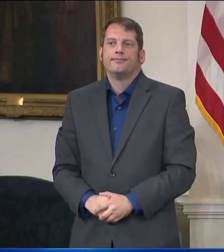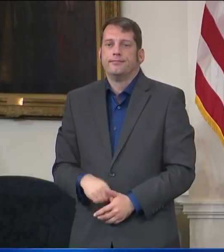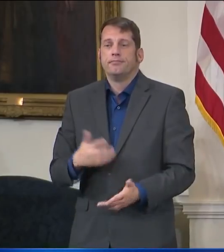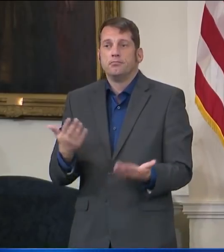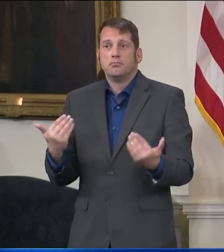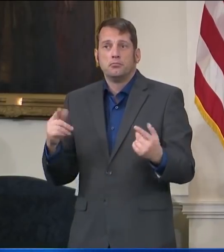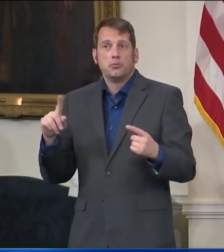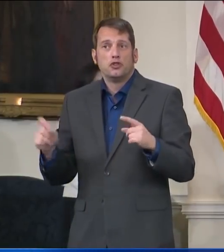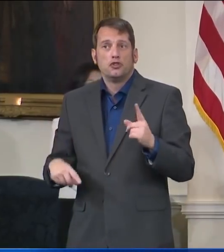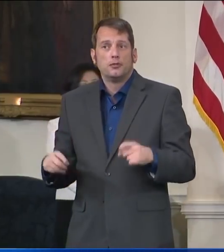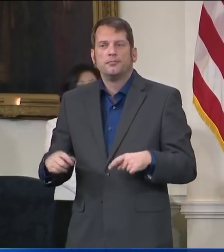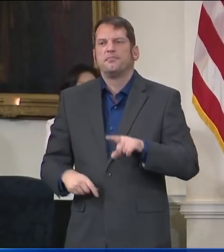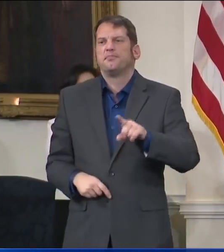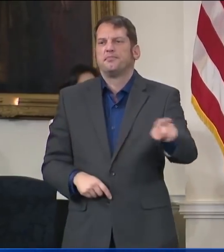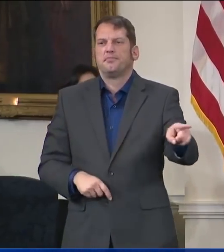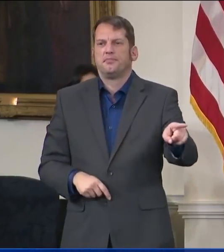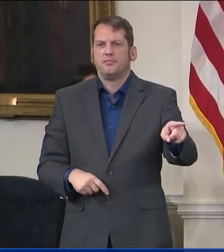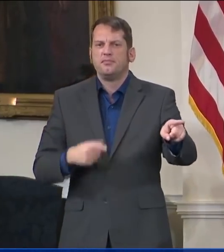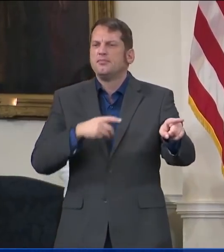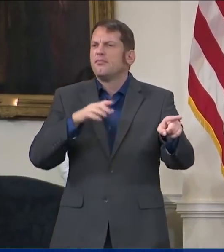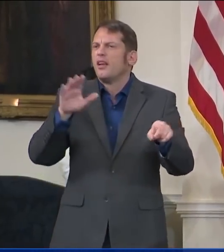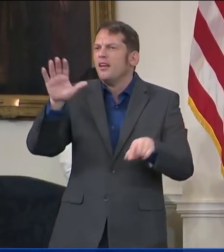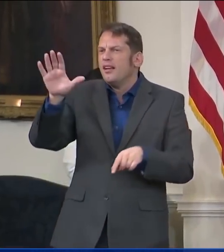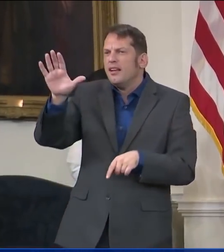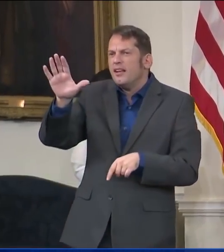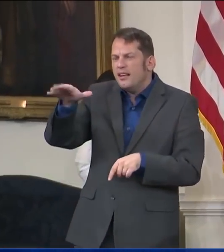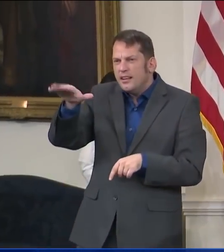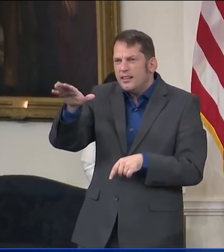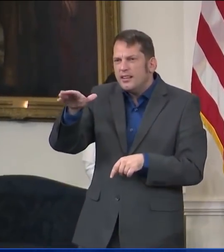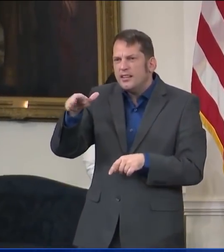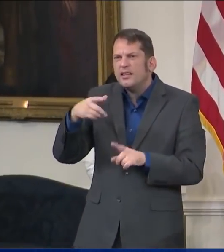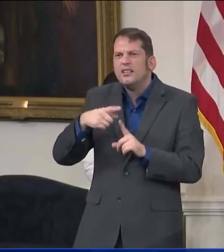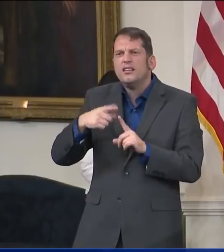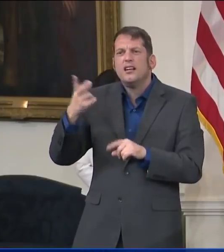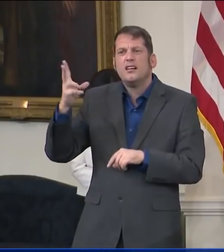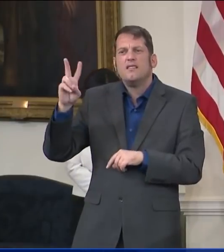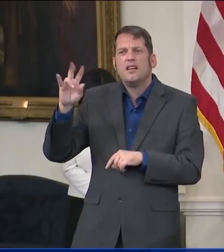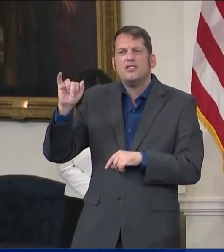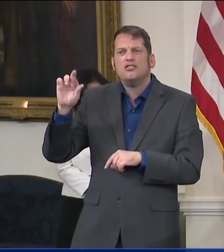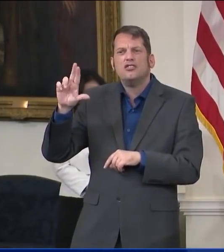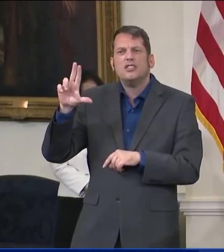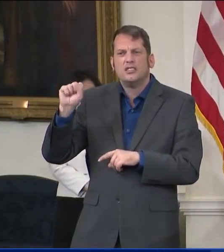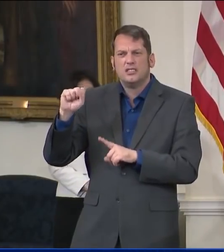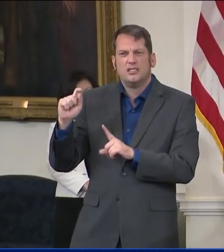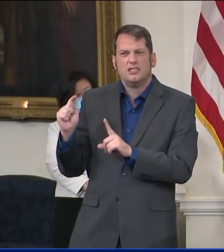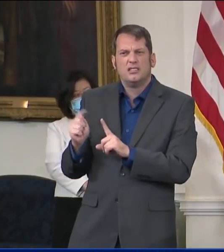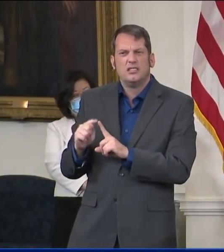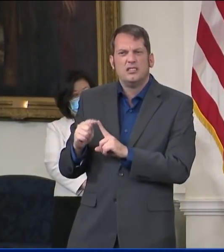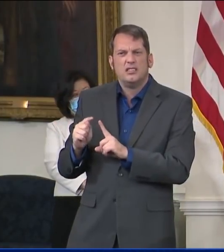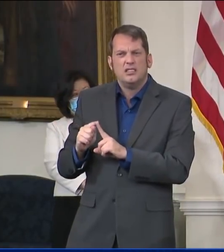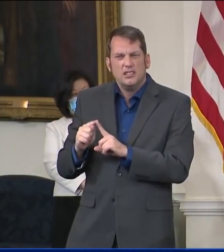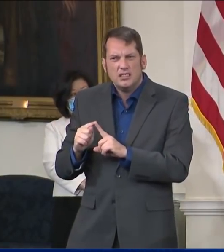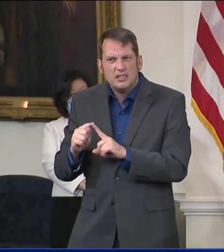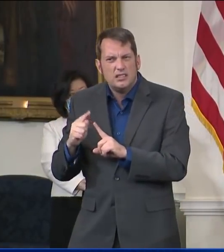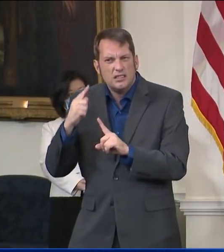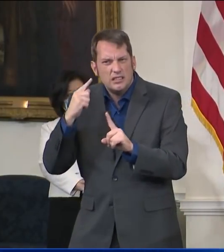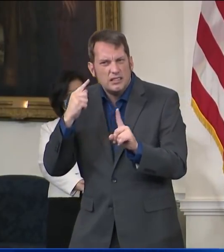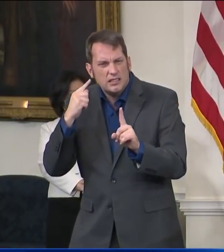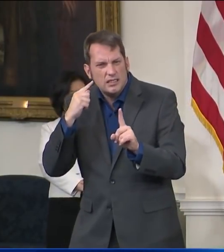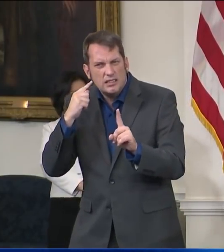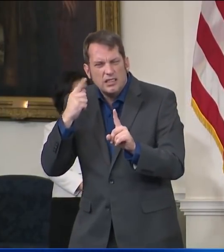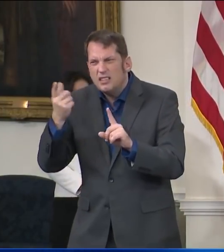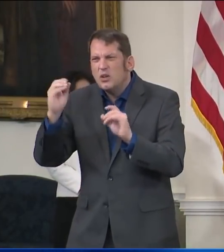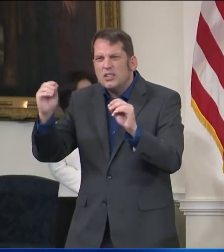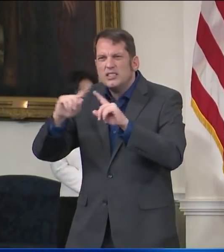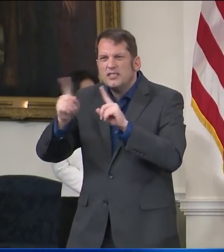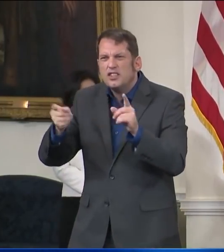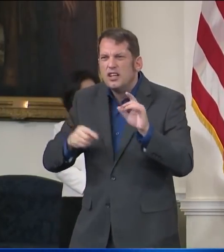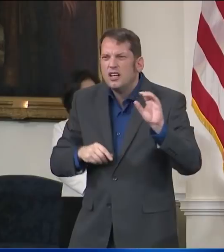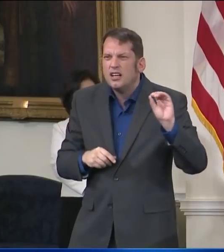BUT THAT WOULD BE HAPPY TO TAKE A FEW QUESTIONS.